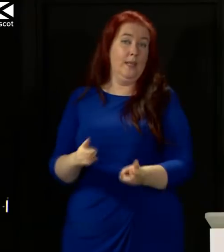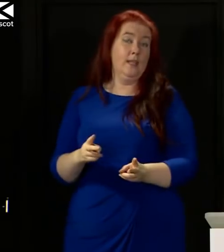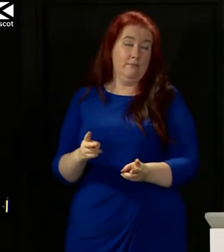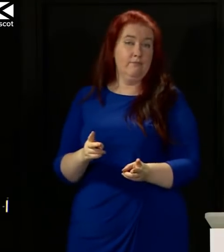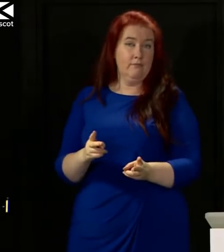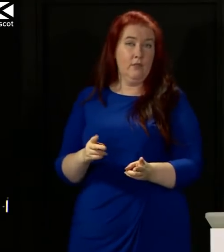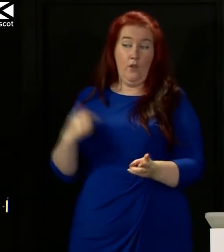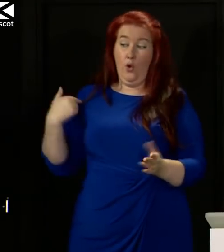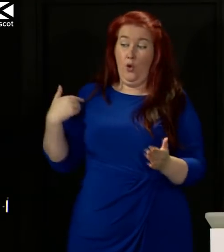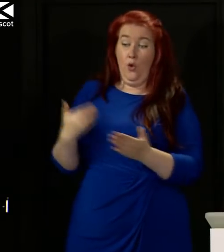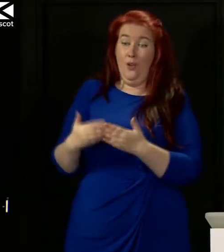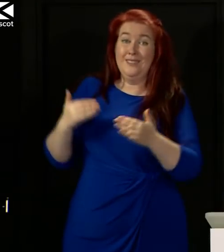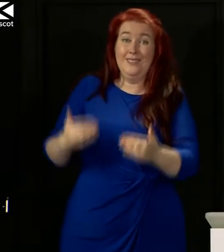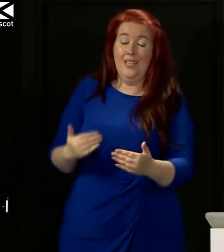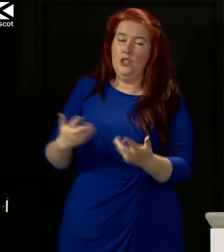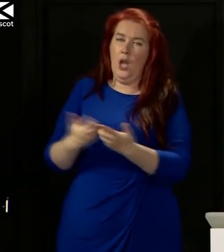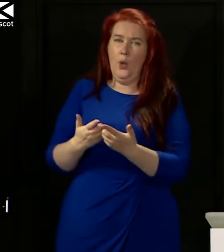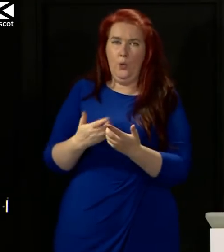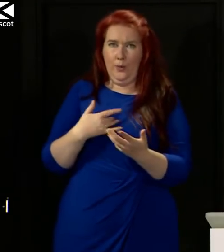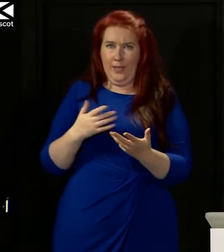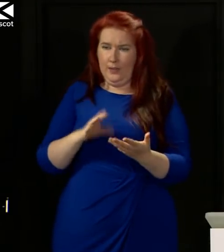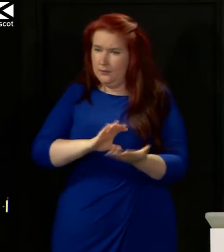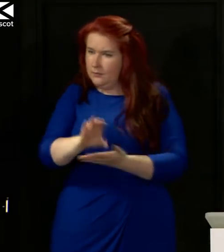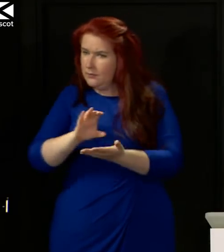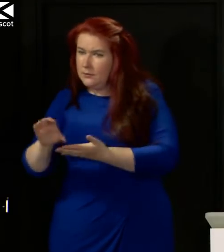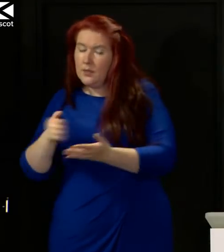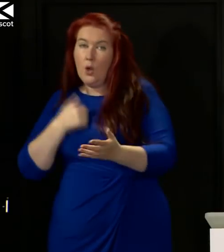in terms of how we target that support, but we will continue to look carefully as you